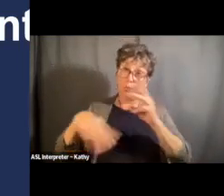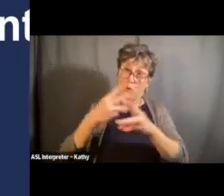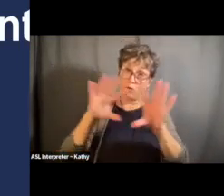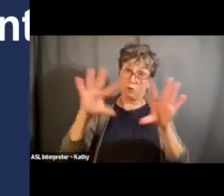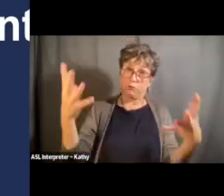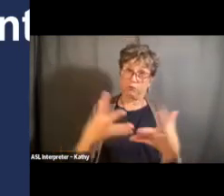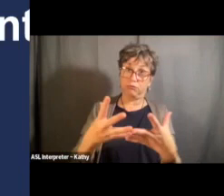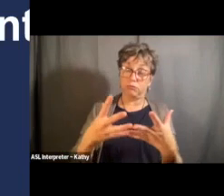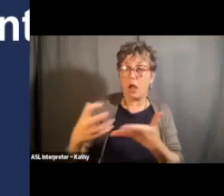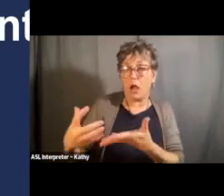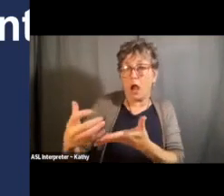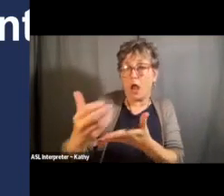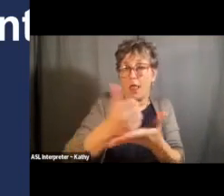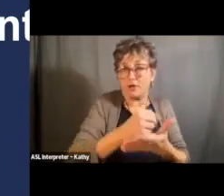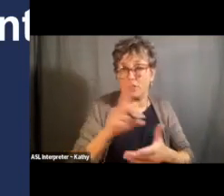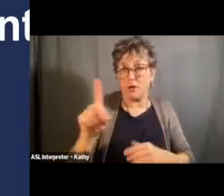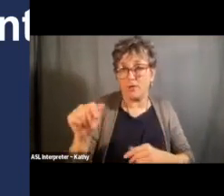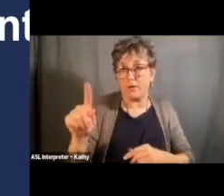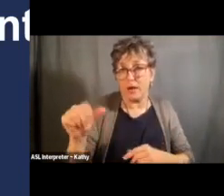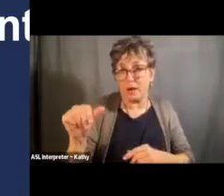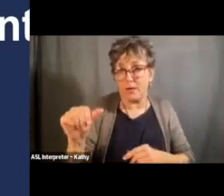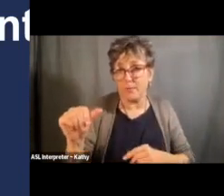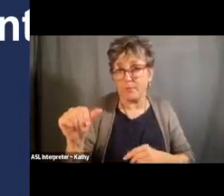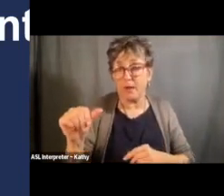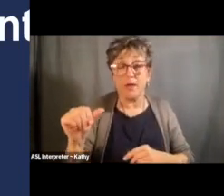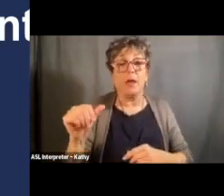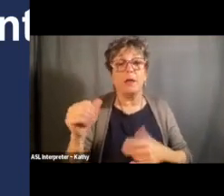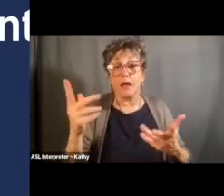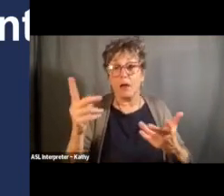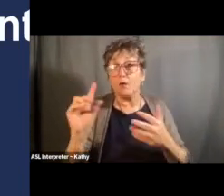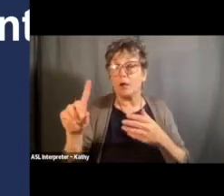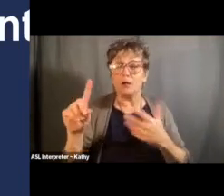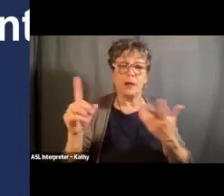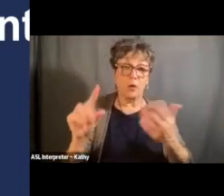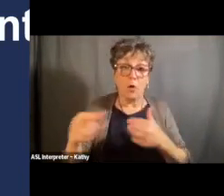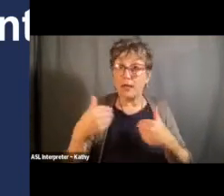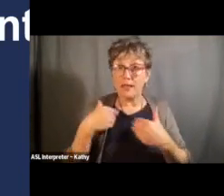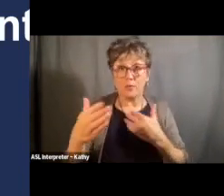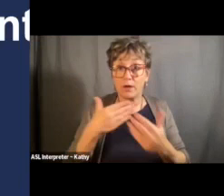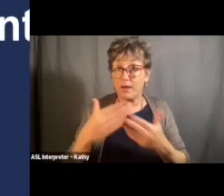put in the data so I encourage as many of you to enter your data and update it as often as you can.